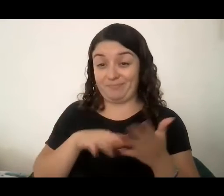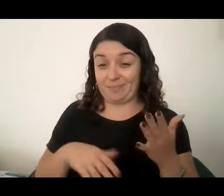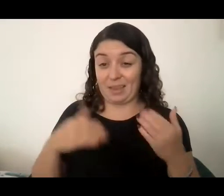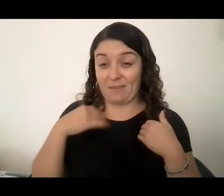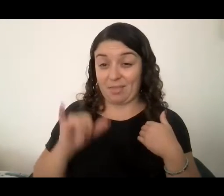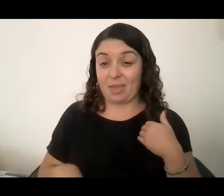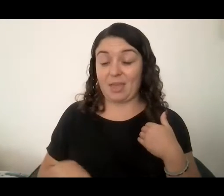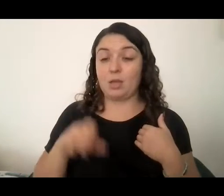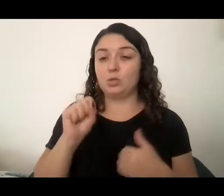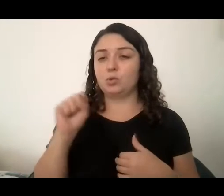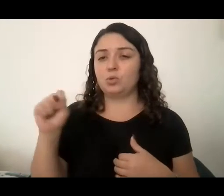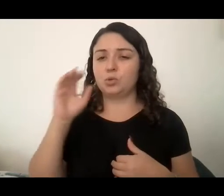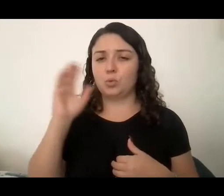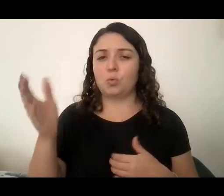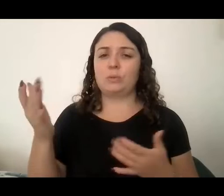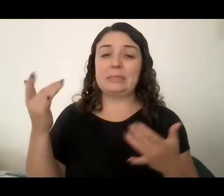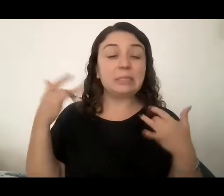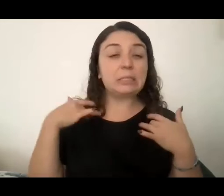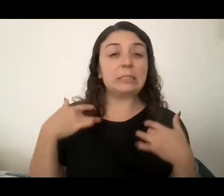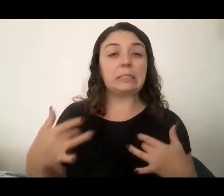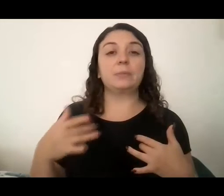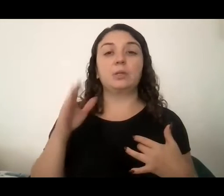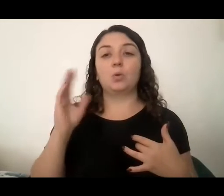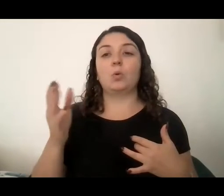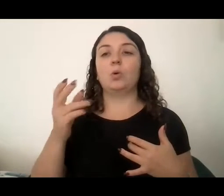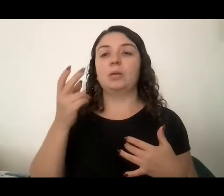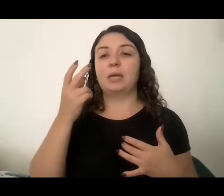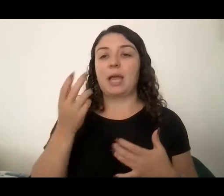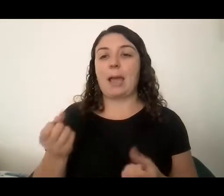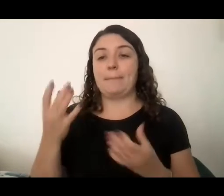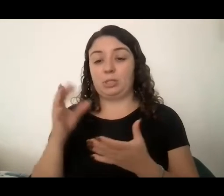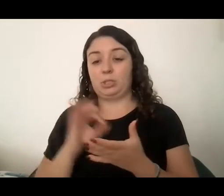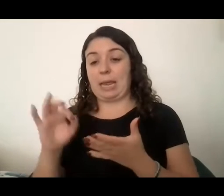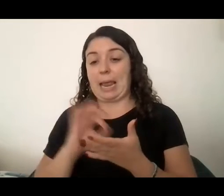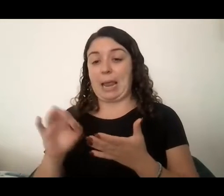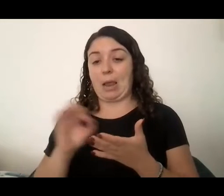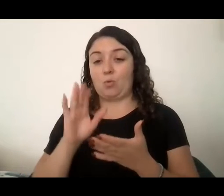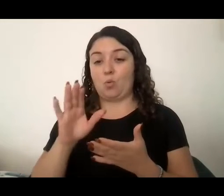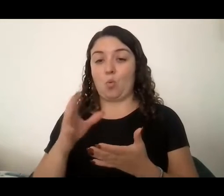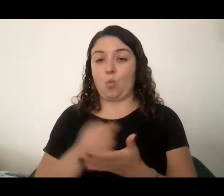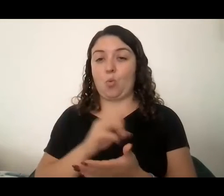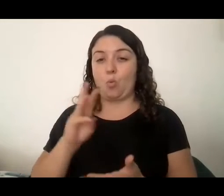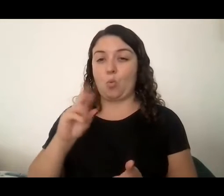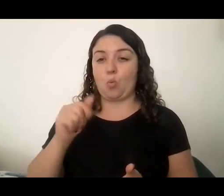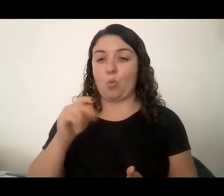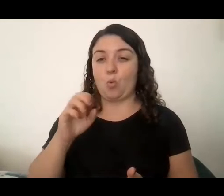Security is generally going to count the wages you take as wage employment. They get a little